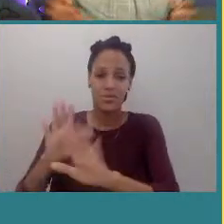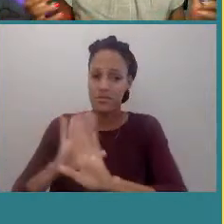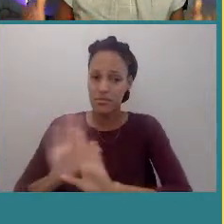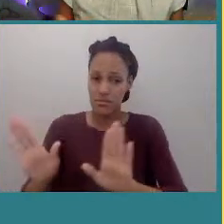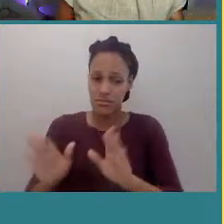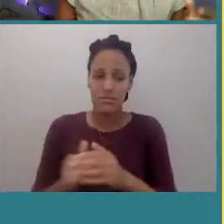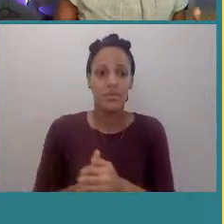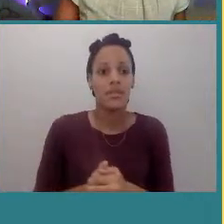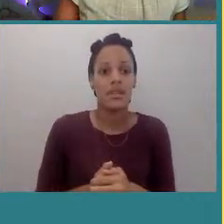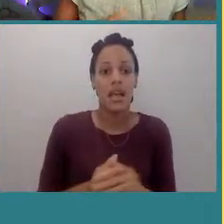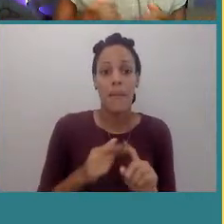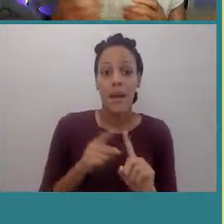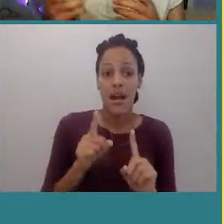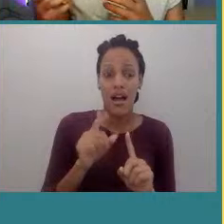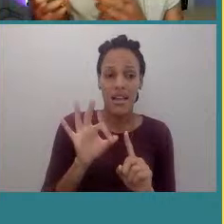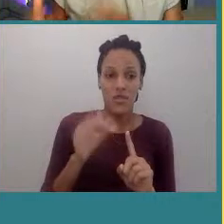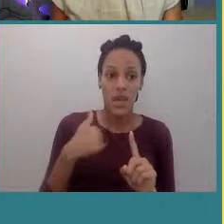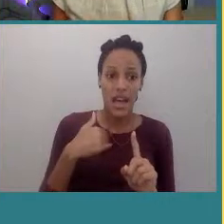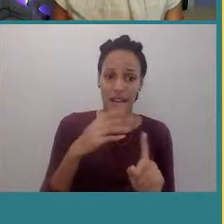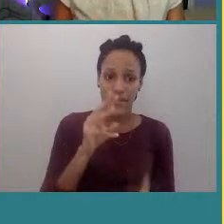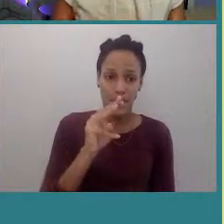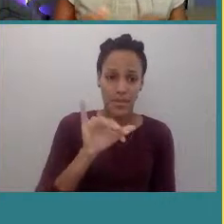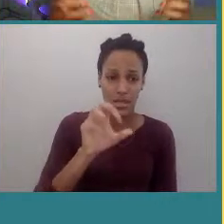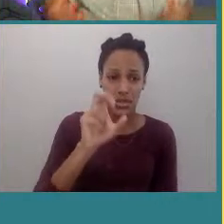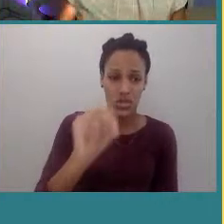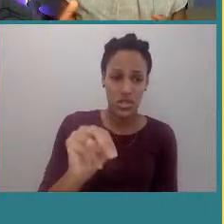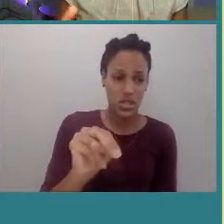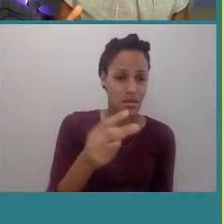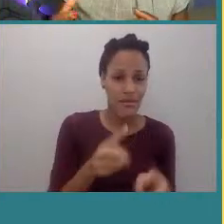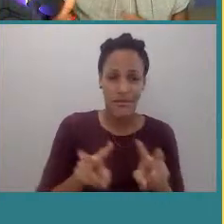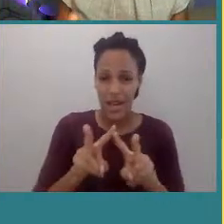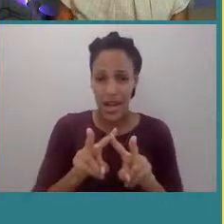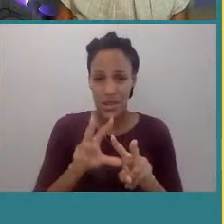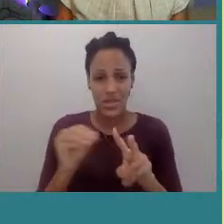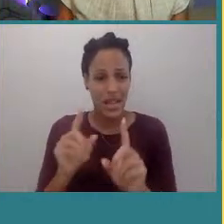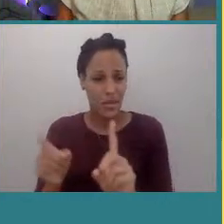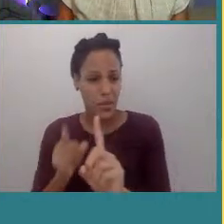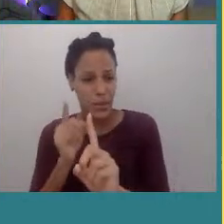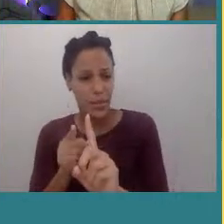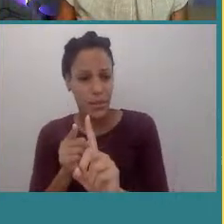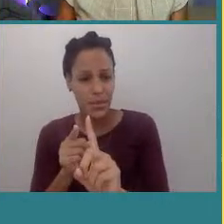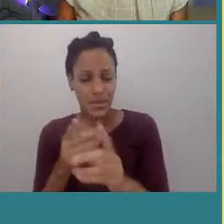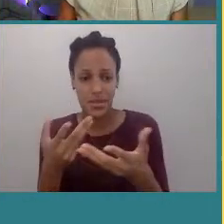If you are led by a mission and values and this economic empowerment engine that I'm